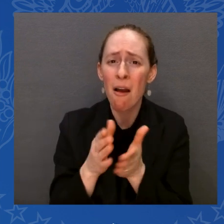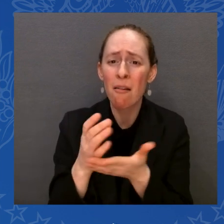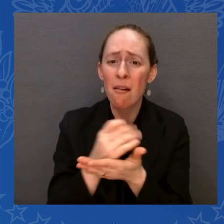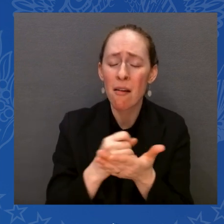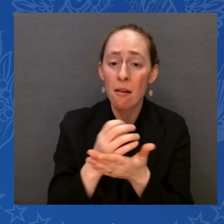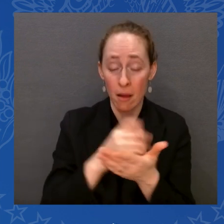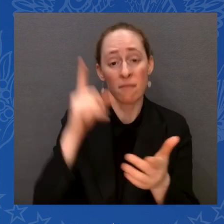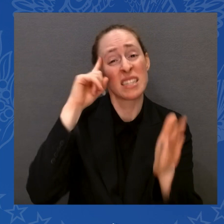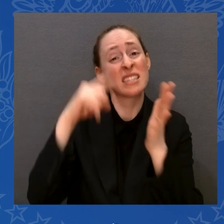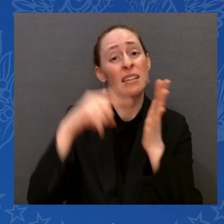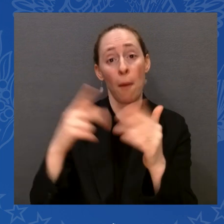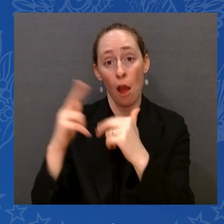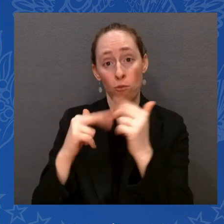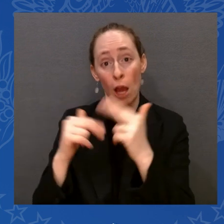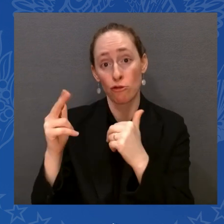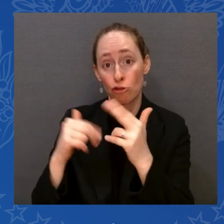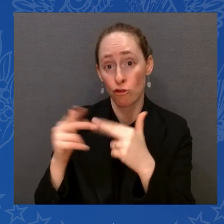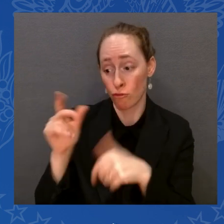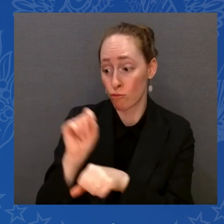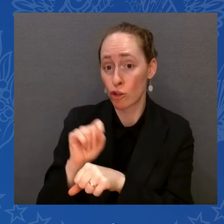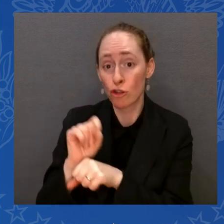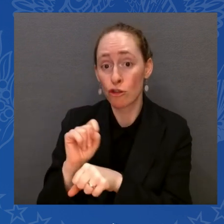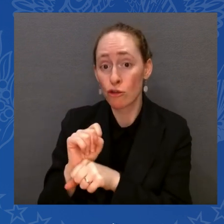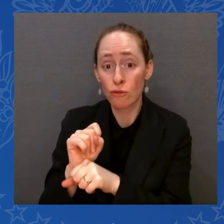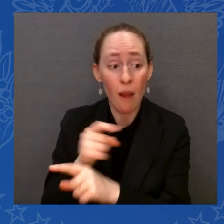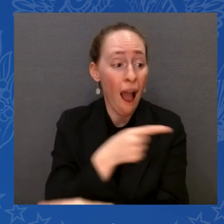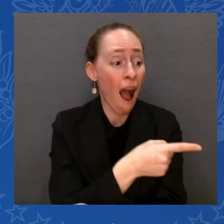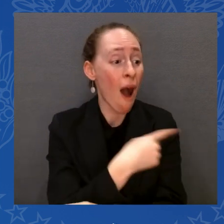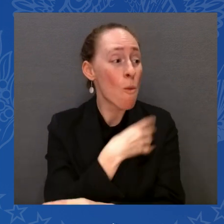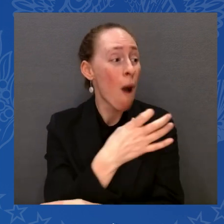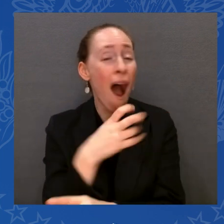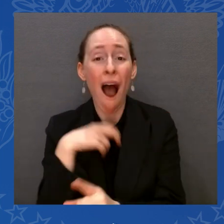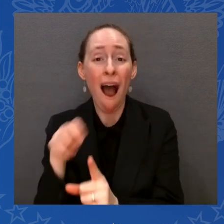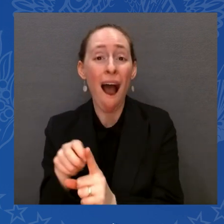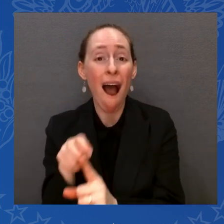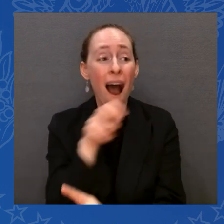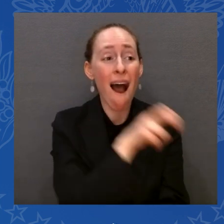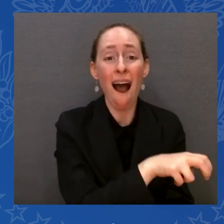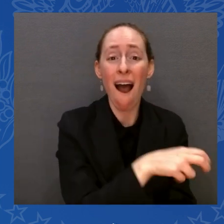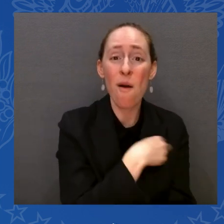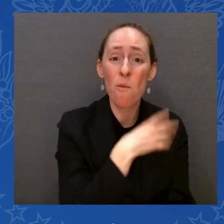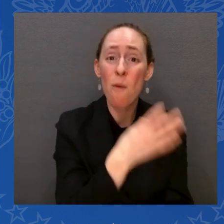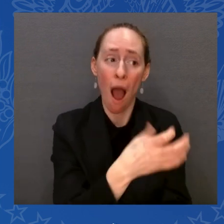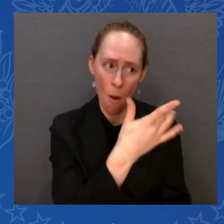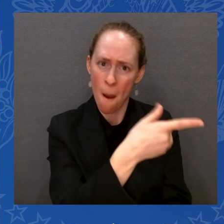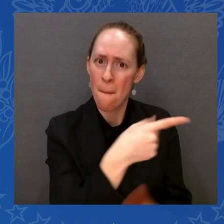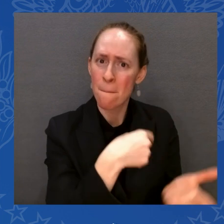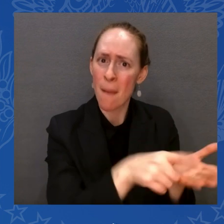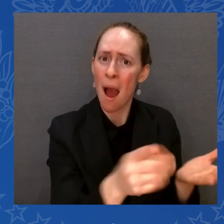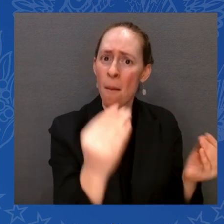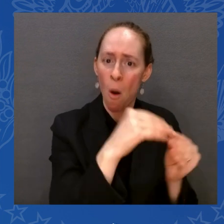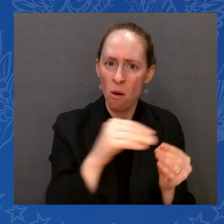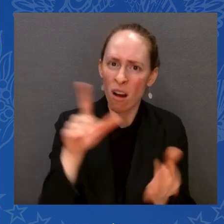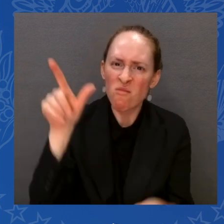with another outfit to make a couple more bucks. We're banning these agreements for companies that comp- --